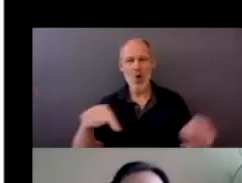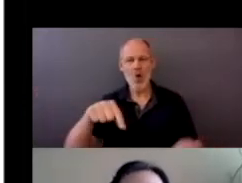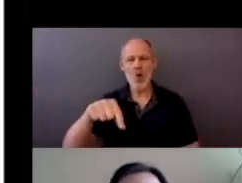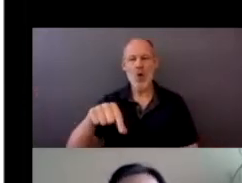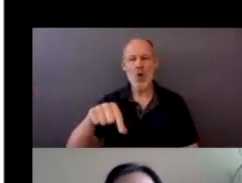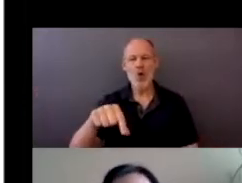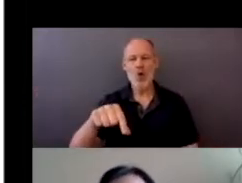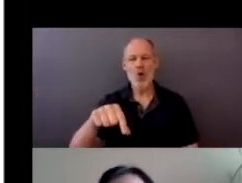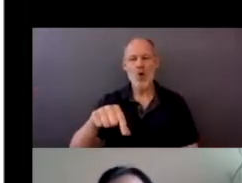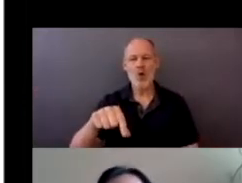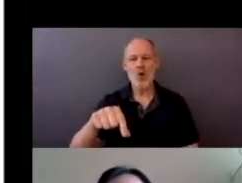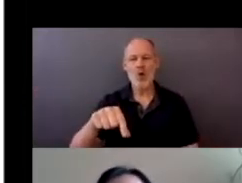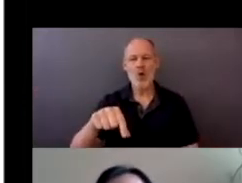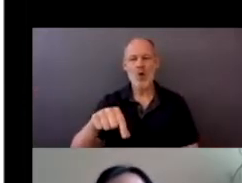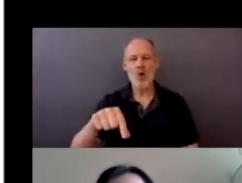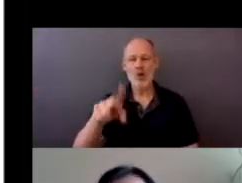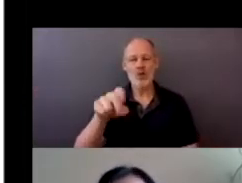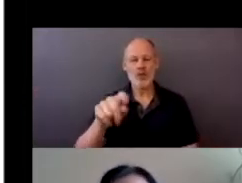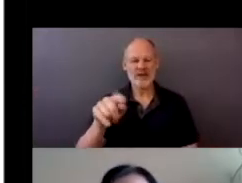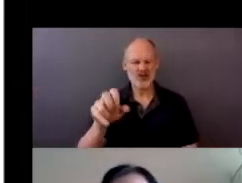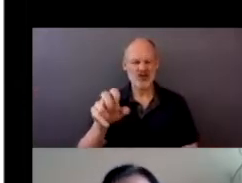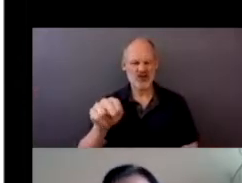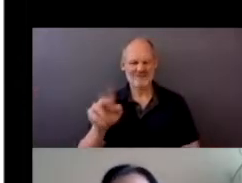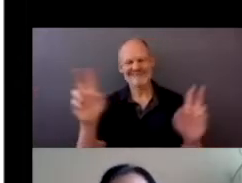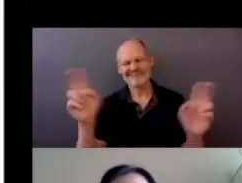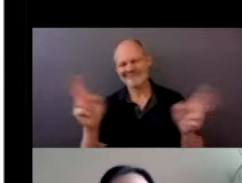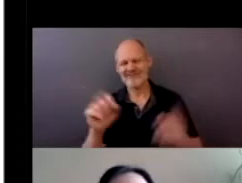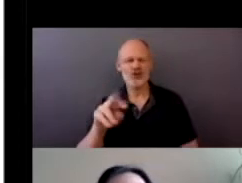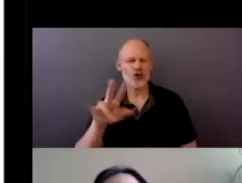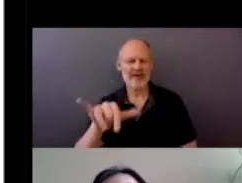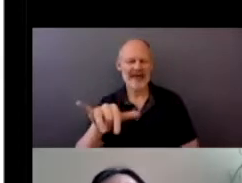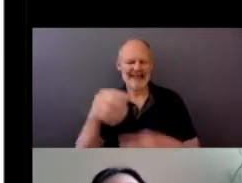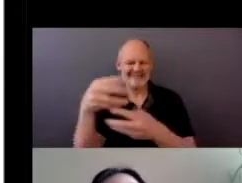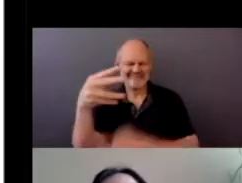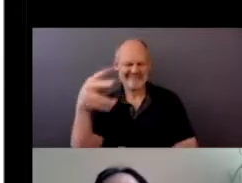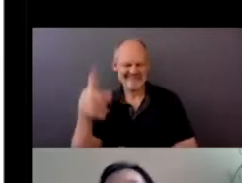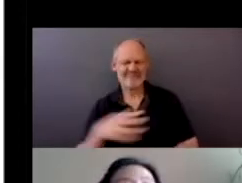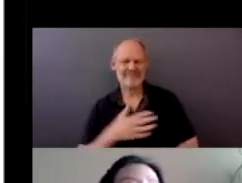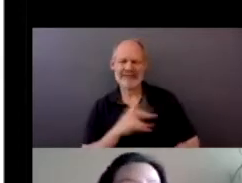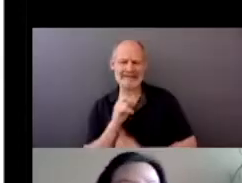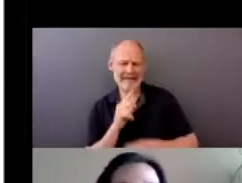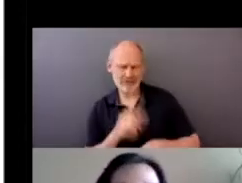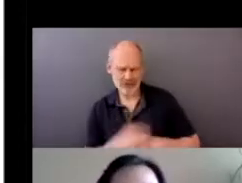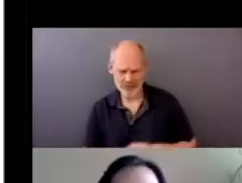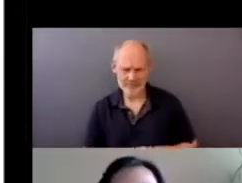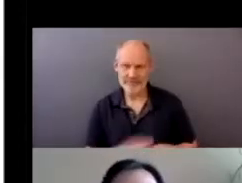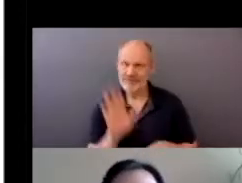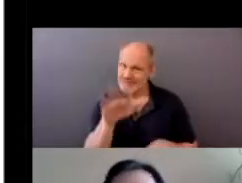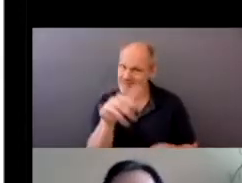committed to keeping all of these programs for free. So if you do have the capacity